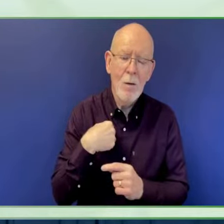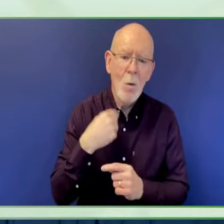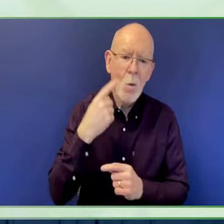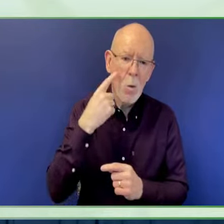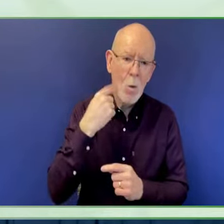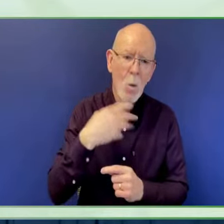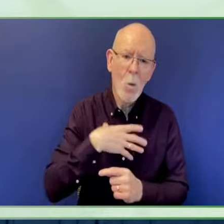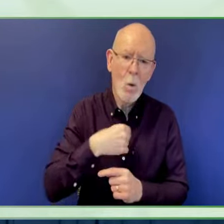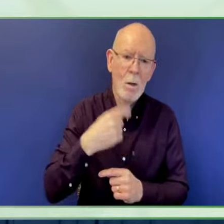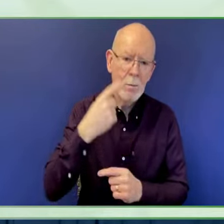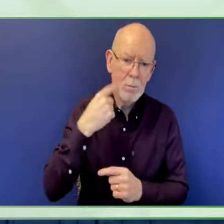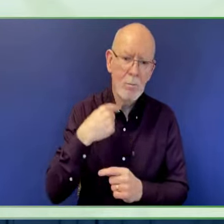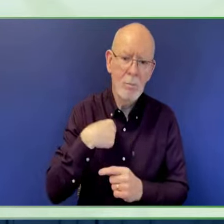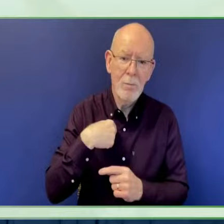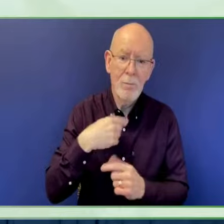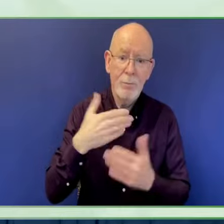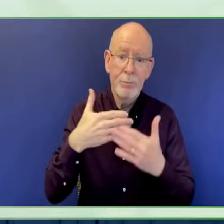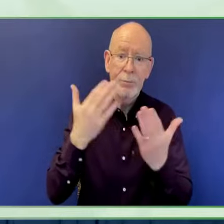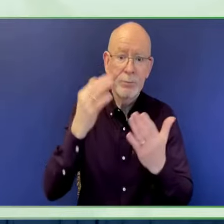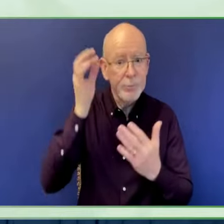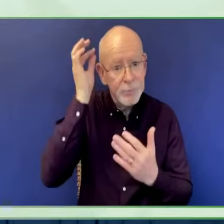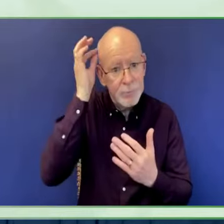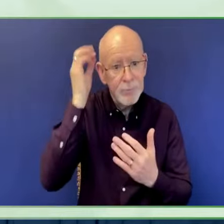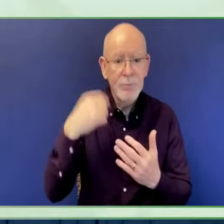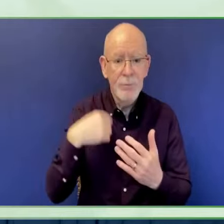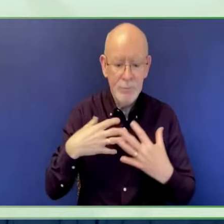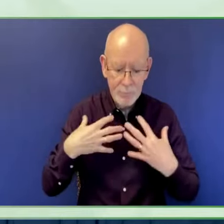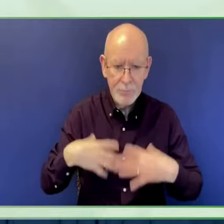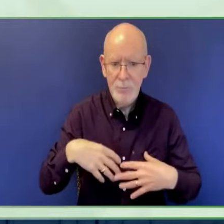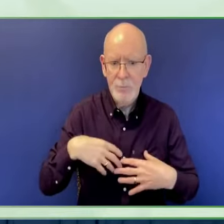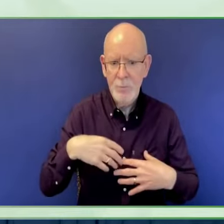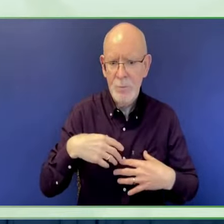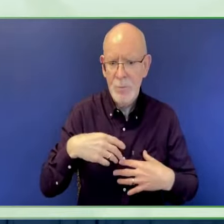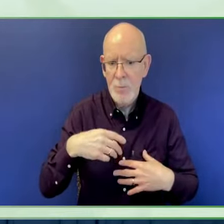leading the organisation based in Moldova and I'm the regional